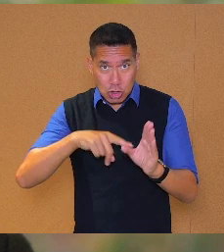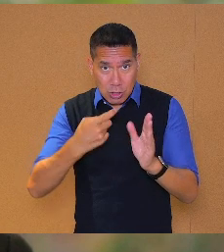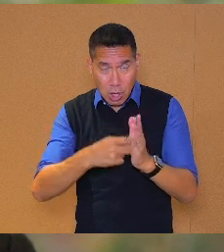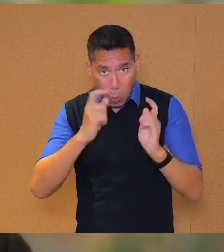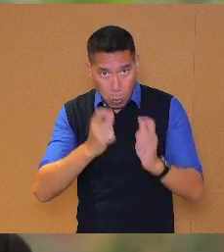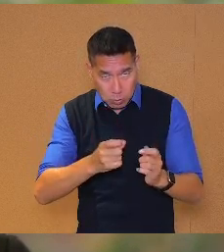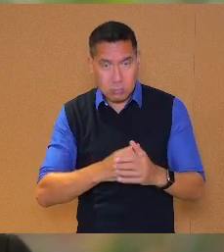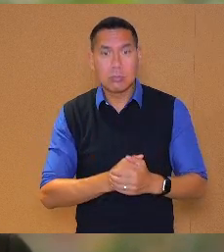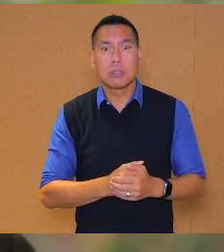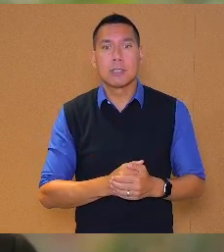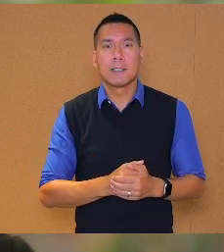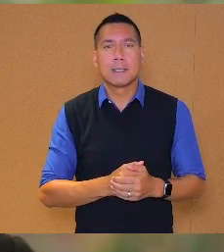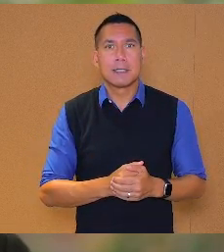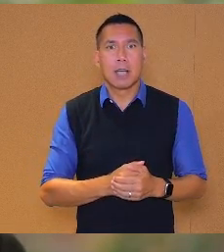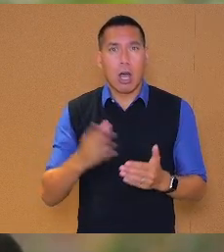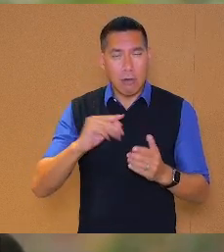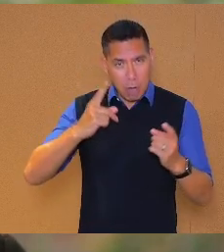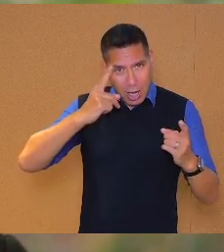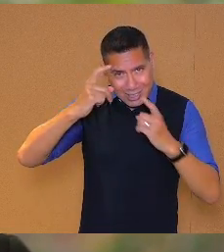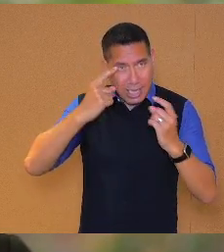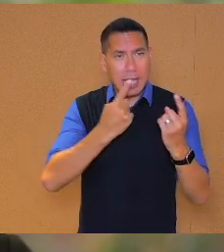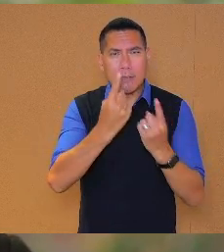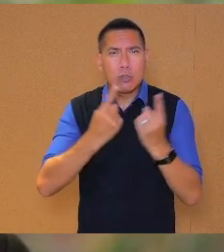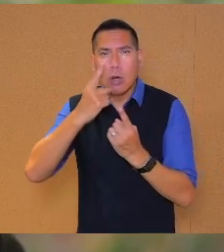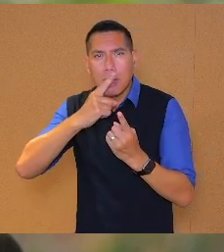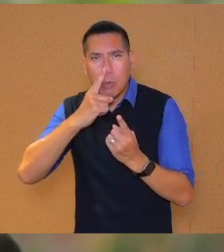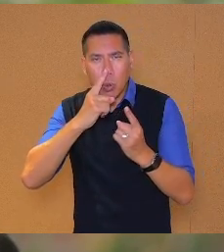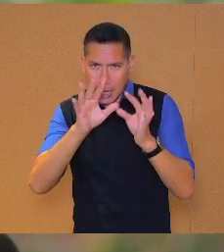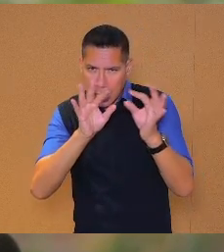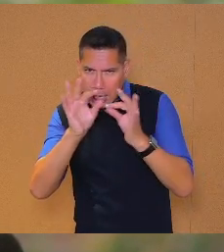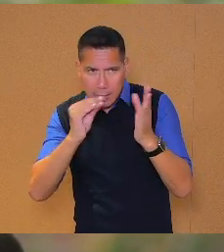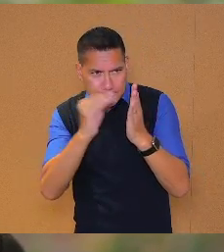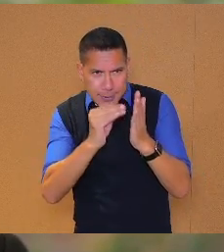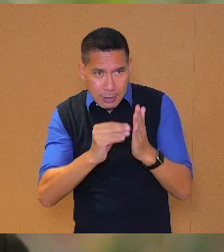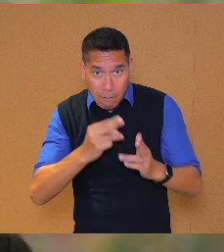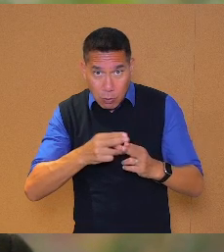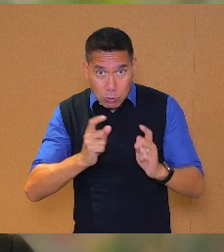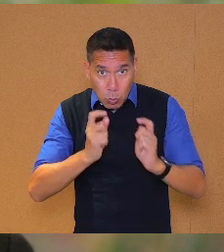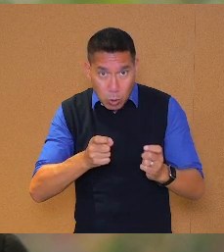It is through the ingenuity and ideas of individuals, including those nominated for this award, that communities develop a